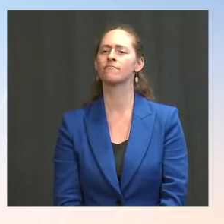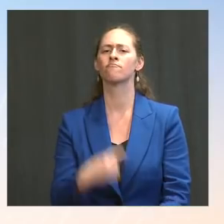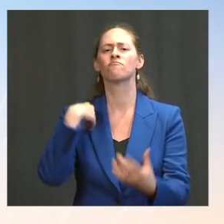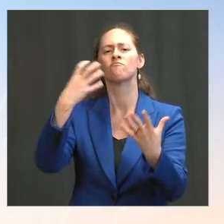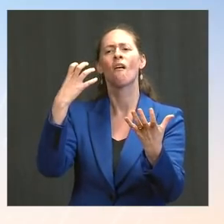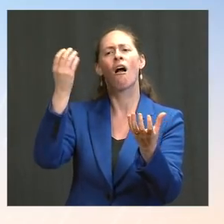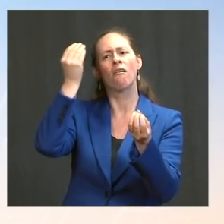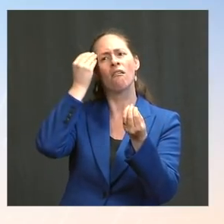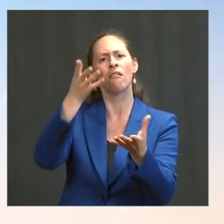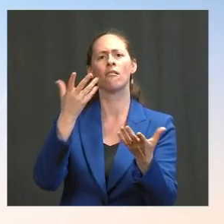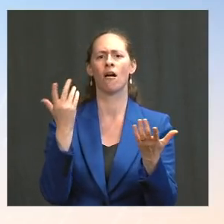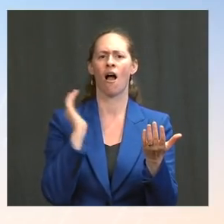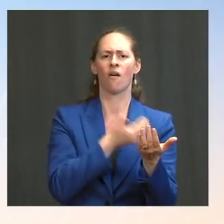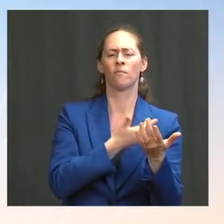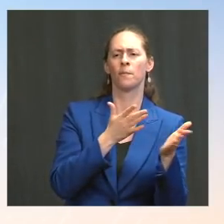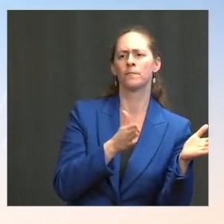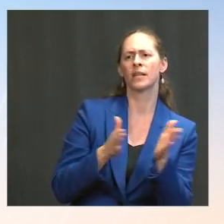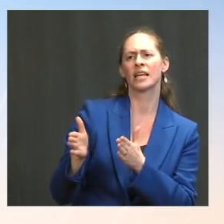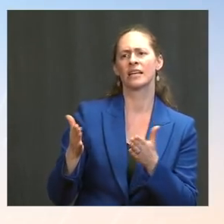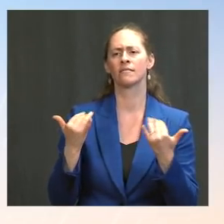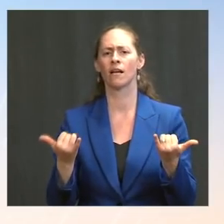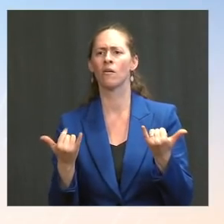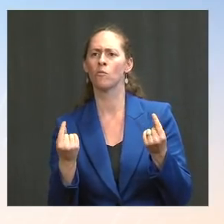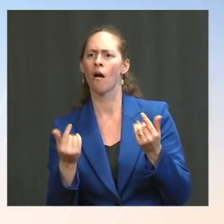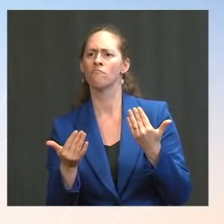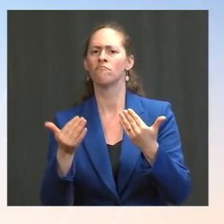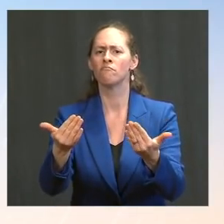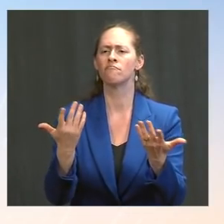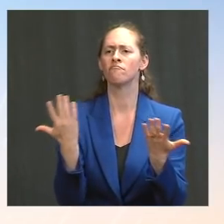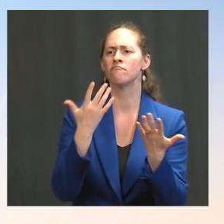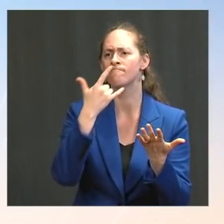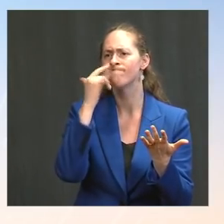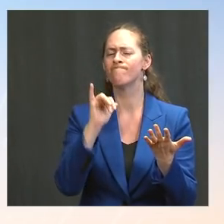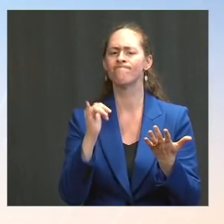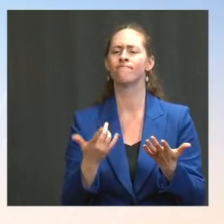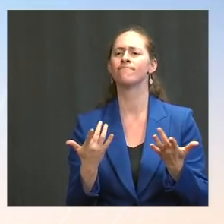to try to help address issues that consumers are facing --